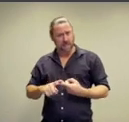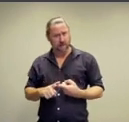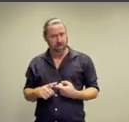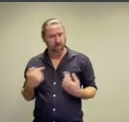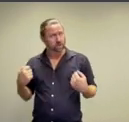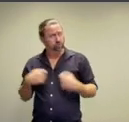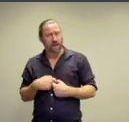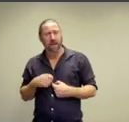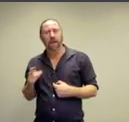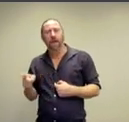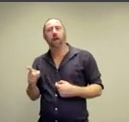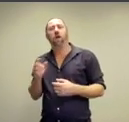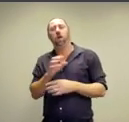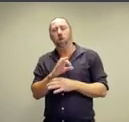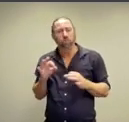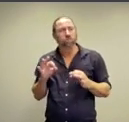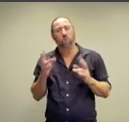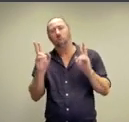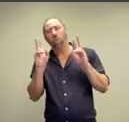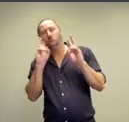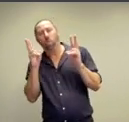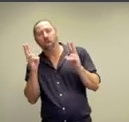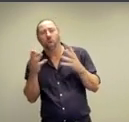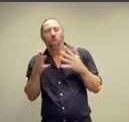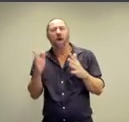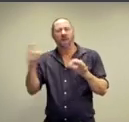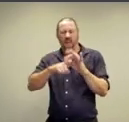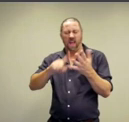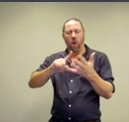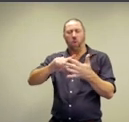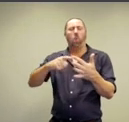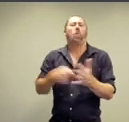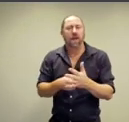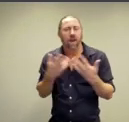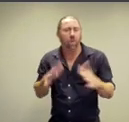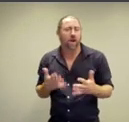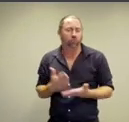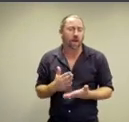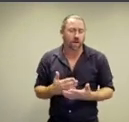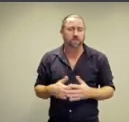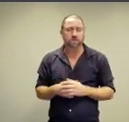they're doing it, they did it sorry, in a very non-heteronormative or